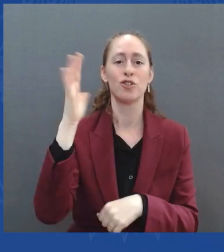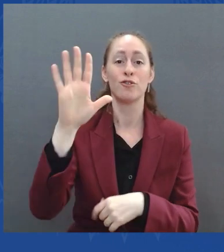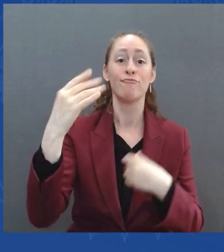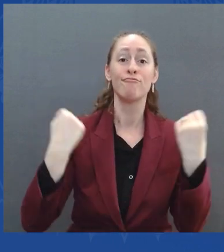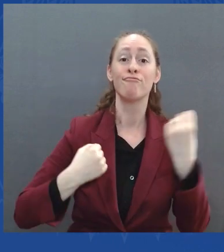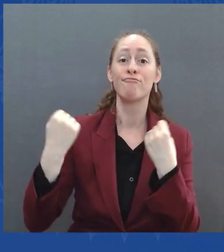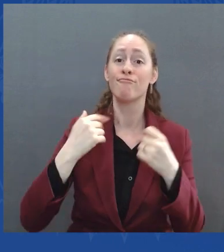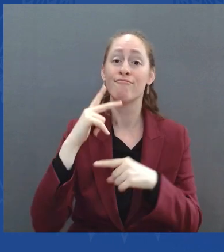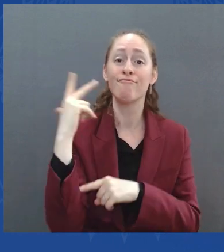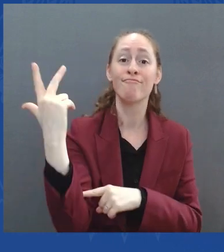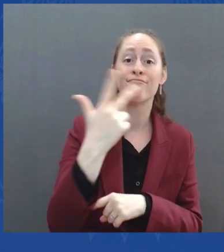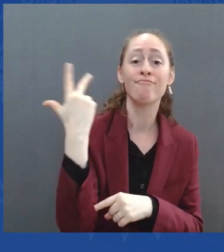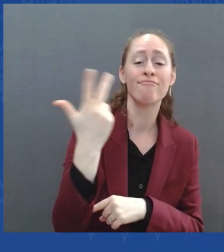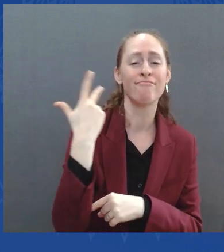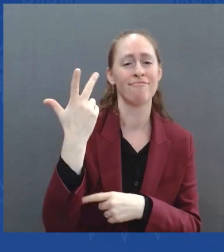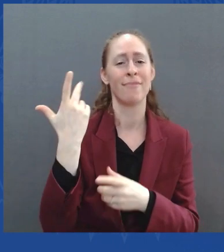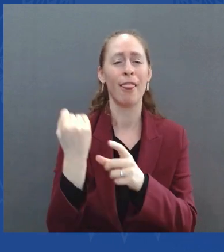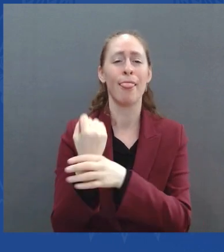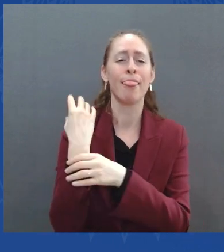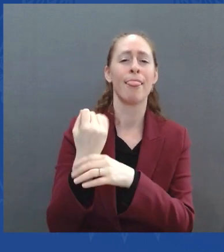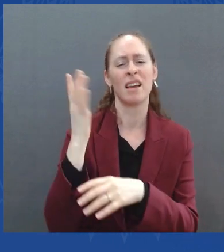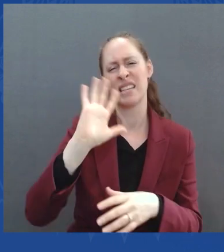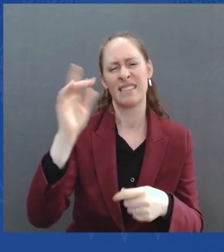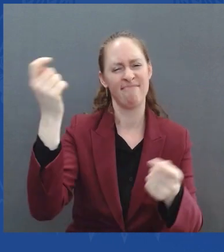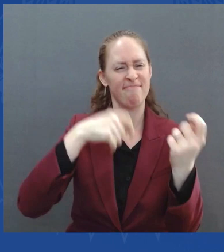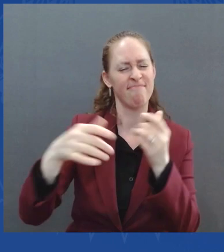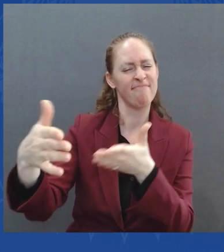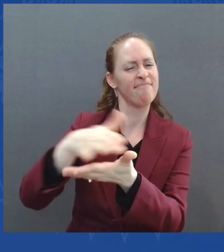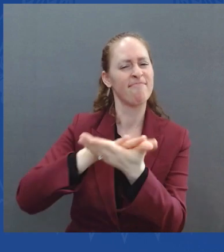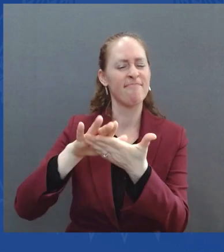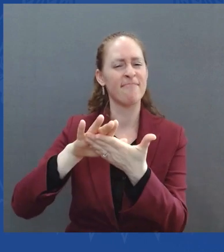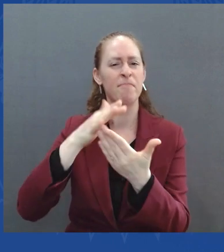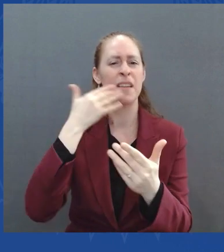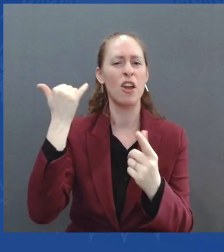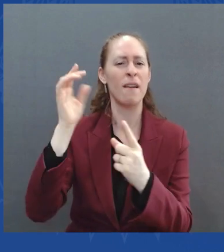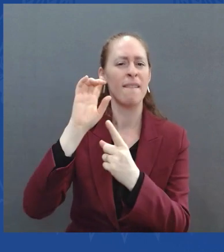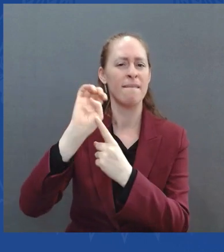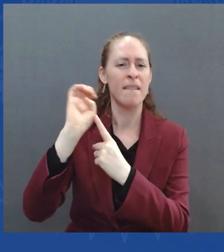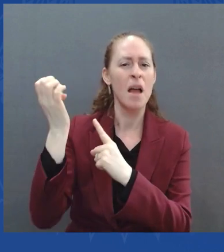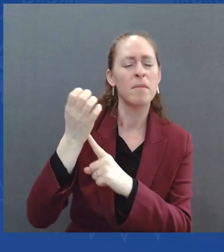And we're going to do that.